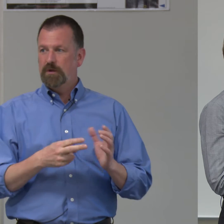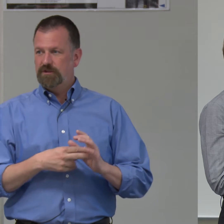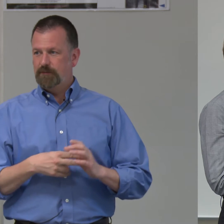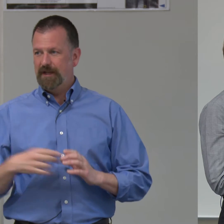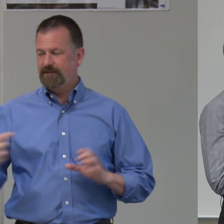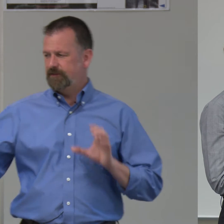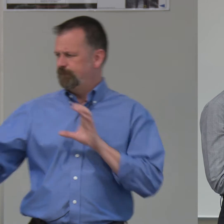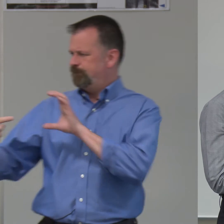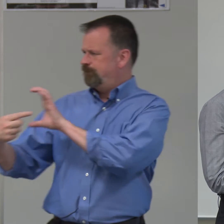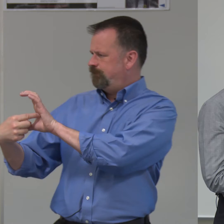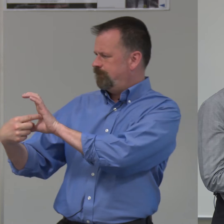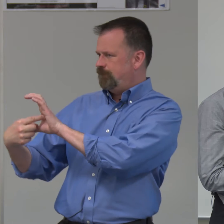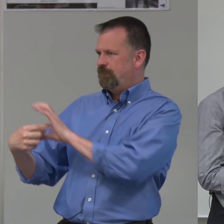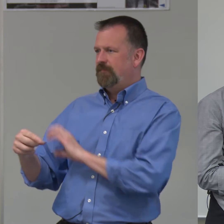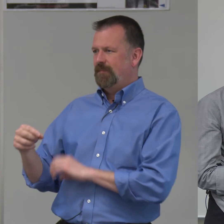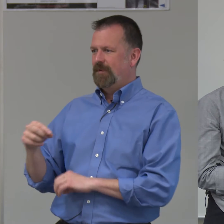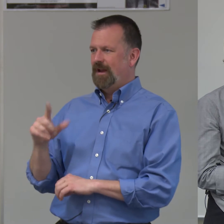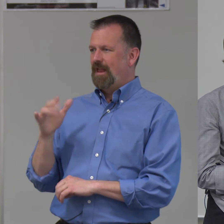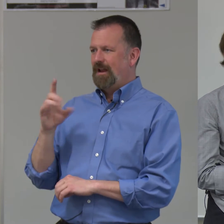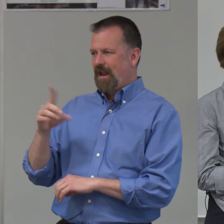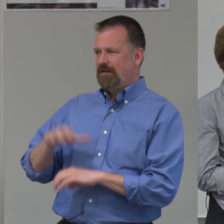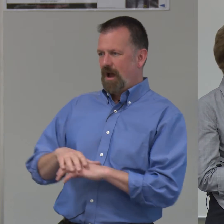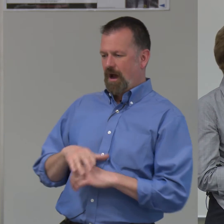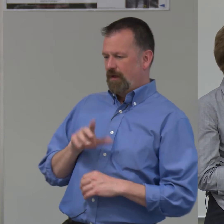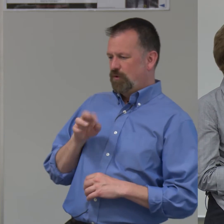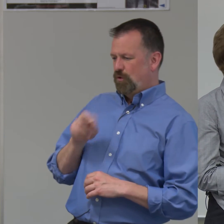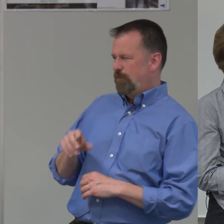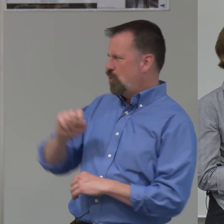from turning off the T cell, so these have turned out to be